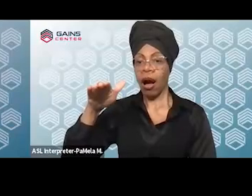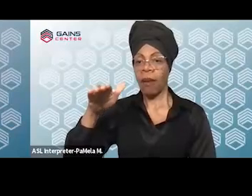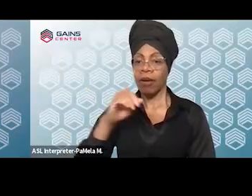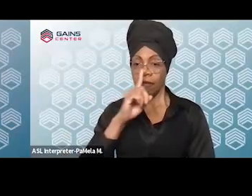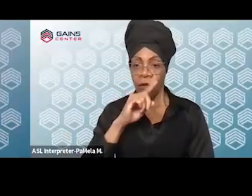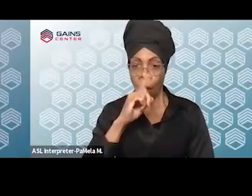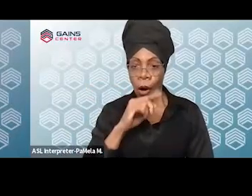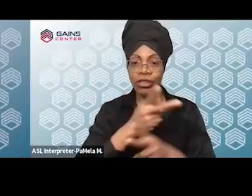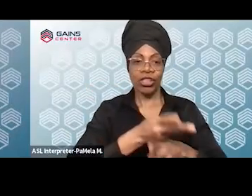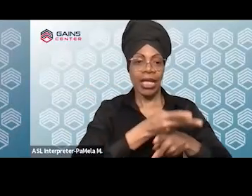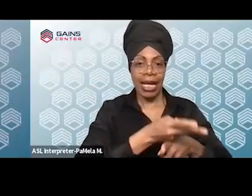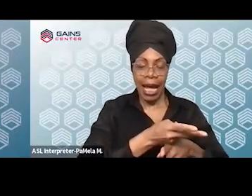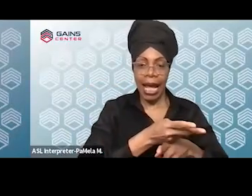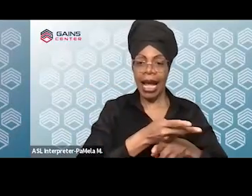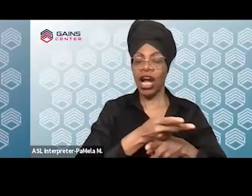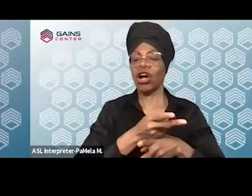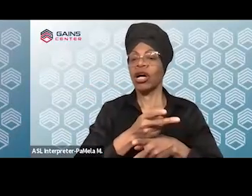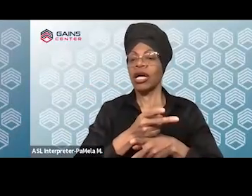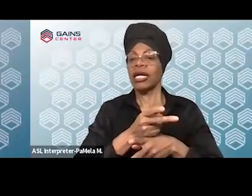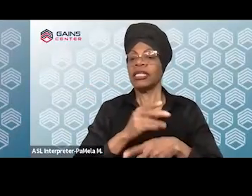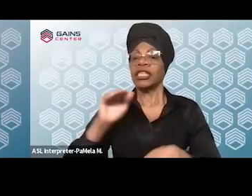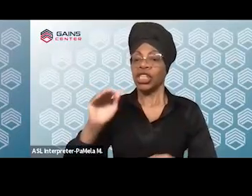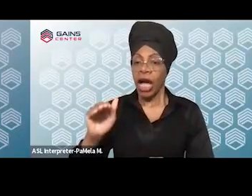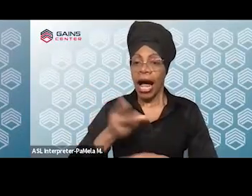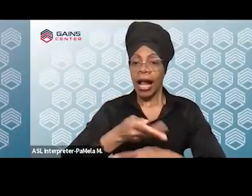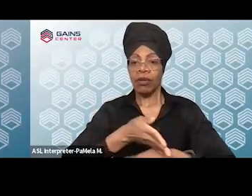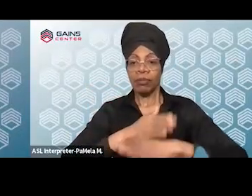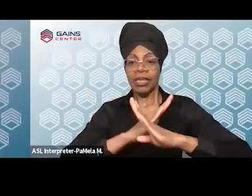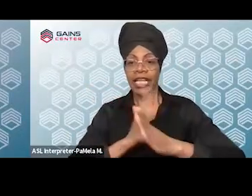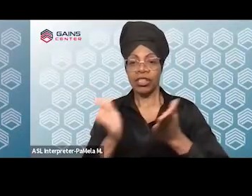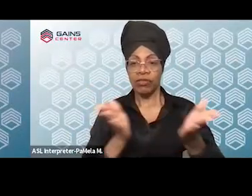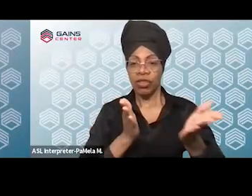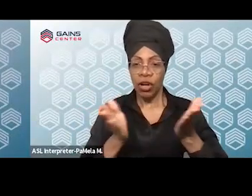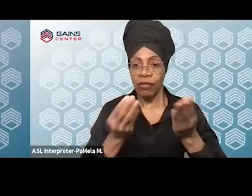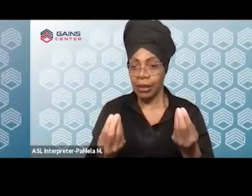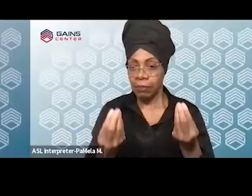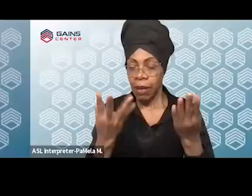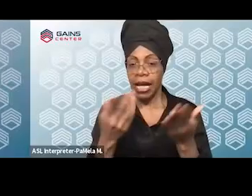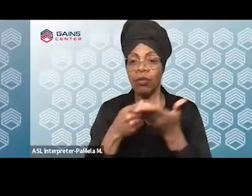in and out of child protective services. And she would go with her mother